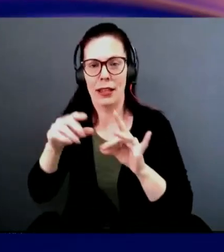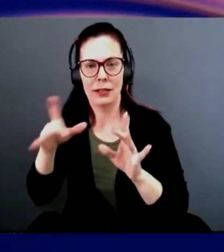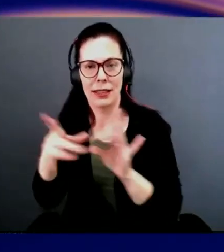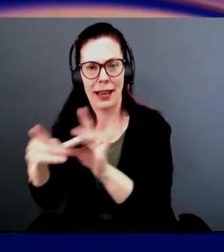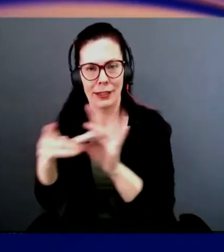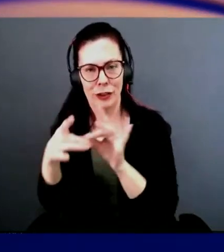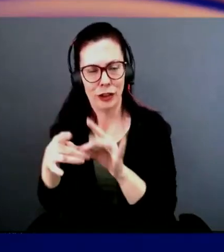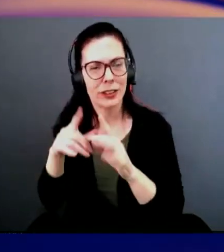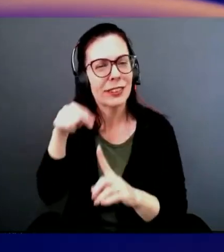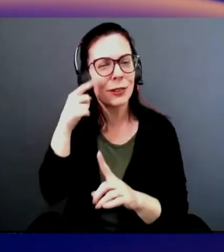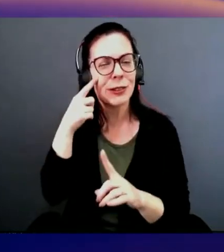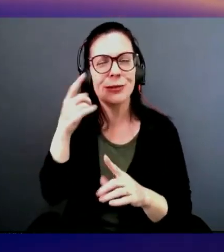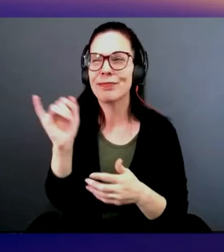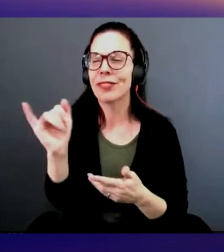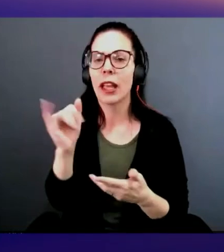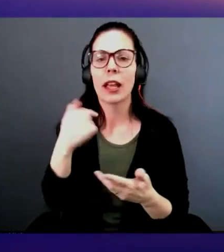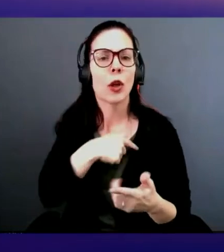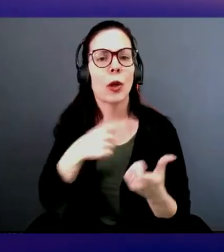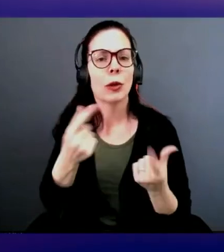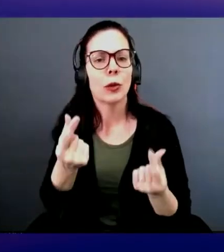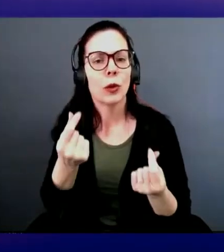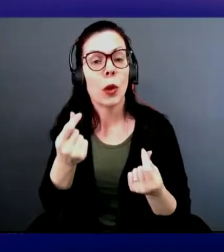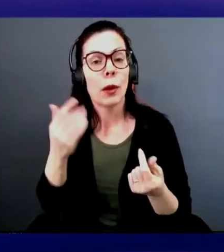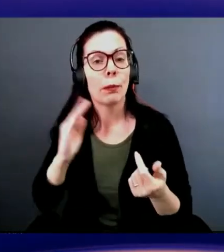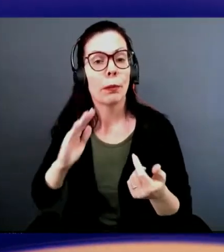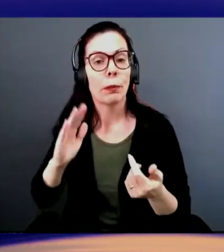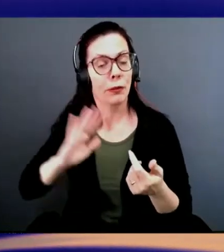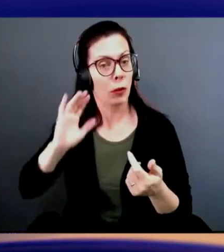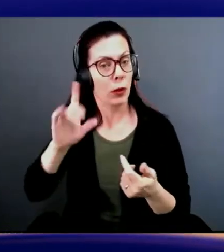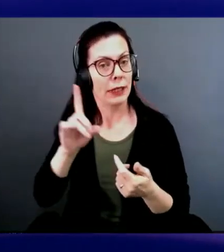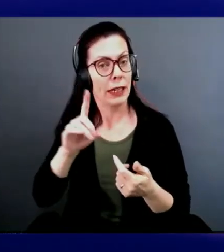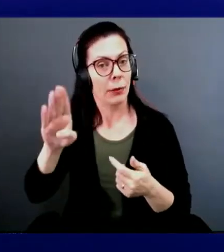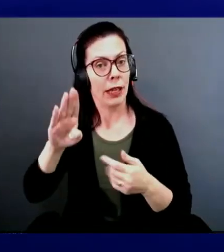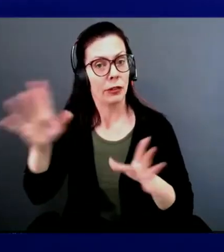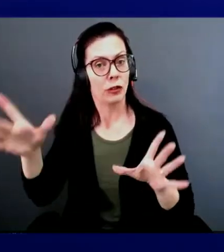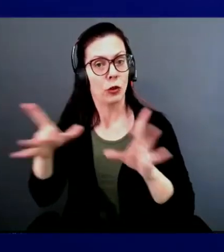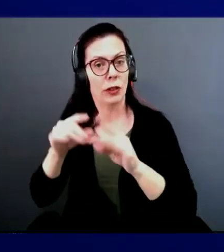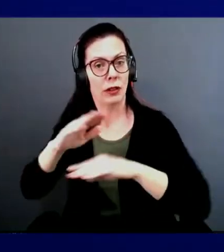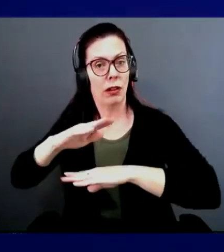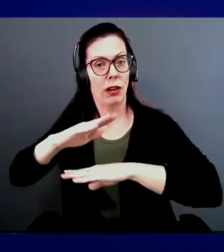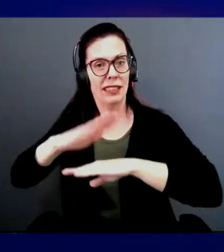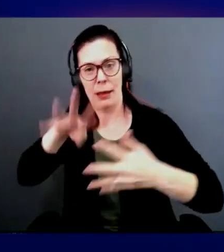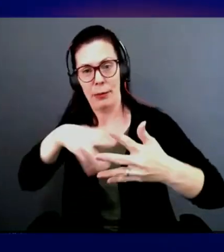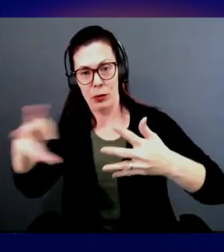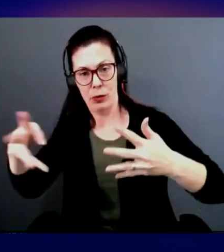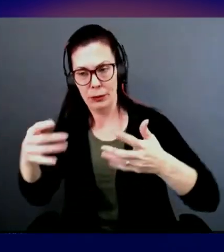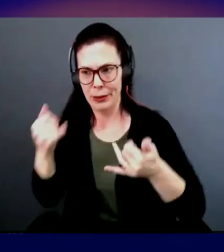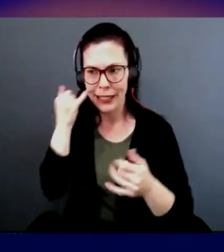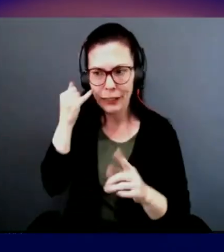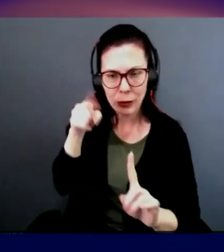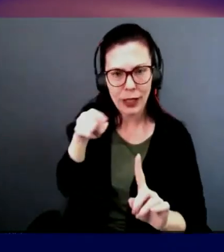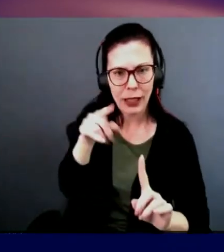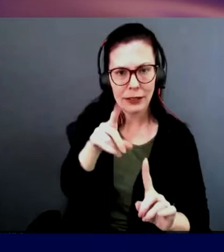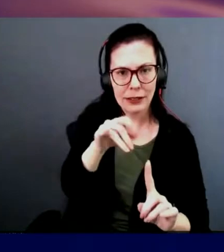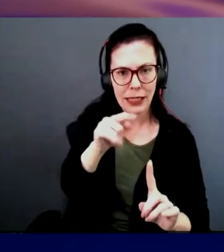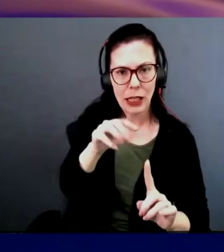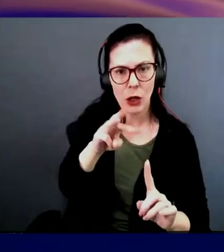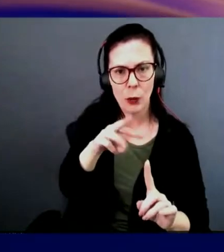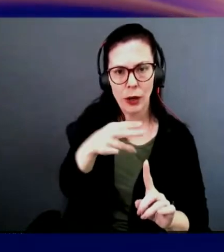like we used to doing database joins on tables. But imagine if you can join your data warehouse to your data lake and other data sources